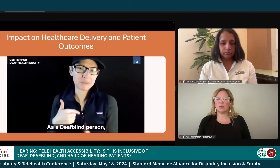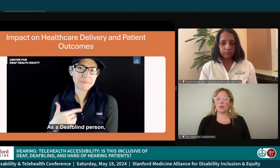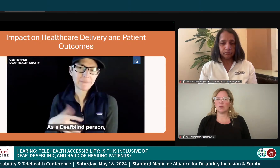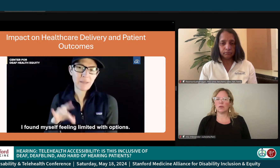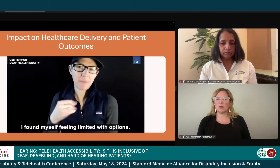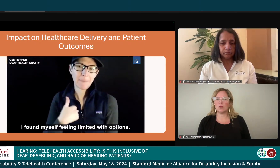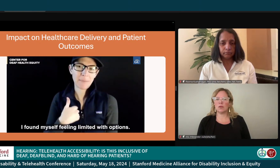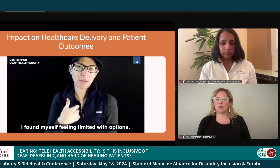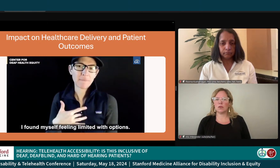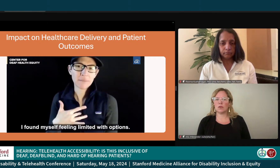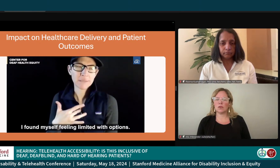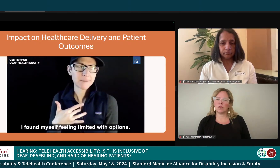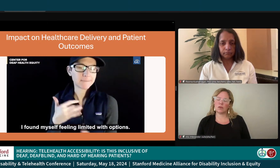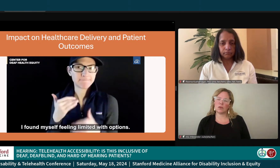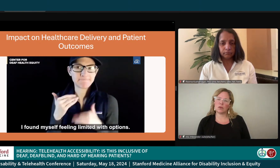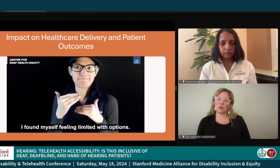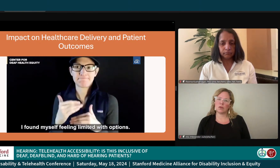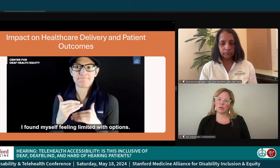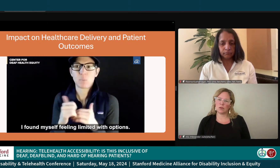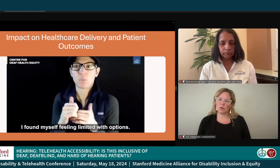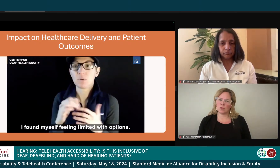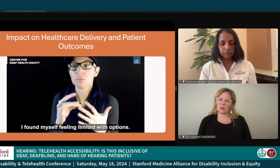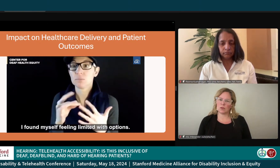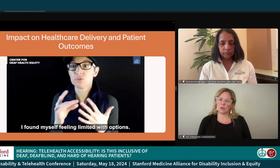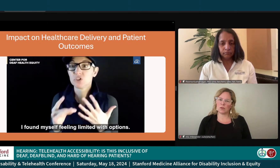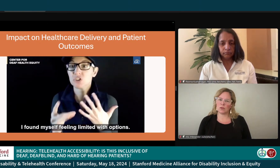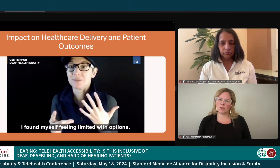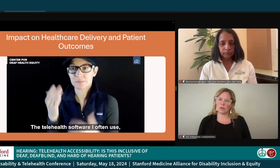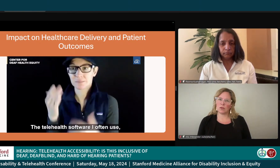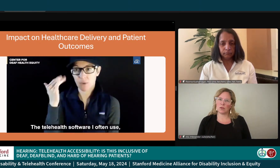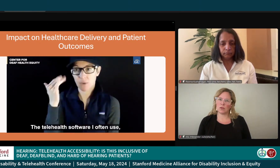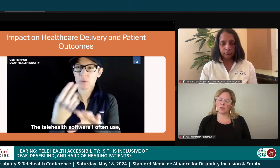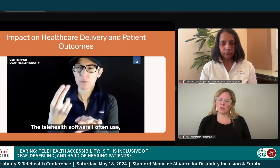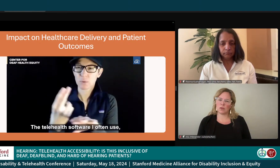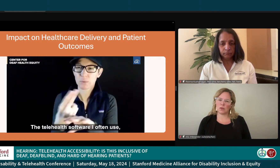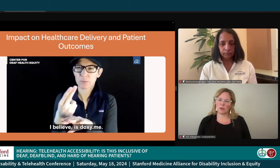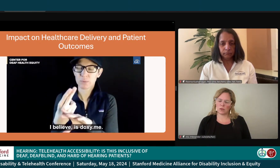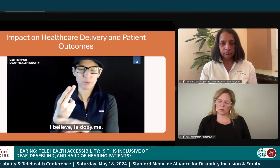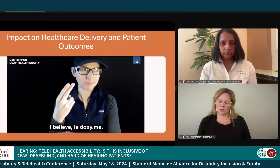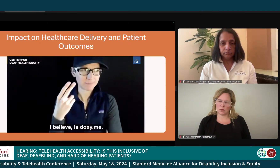I found myself feeling limited with options. The telehealth software I often use, I believe,